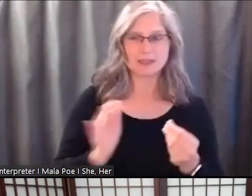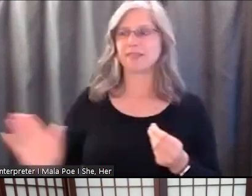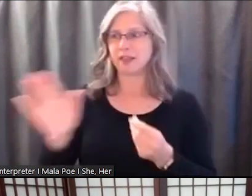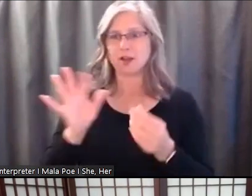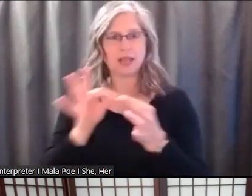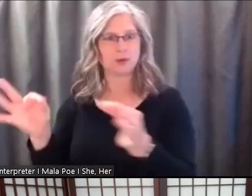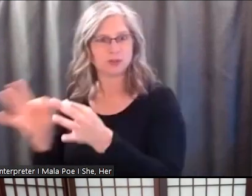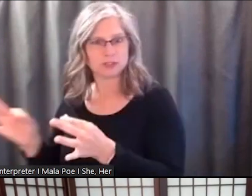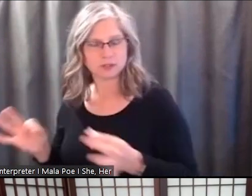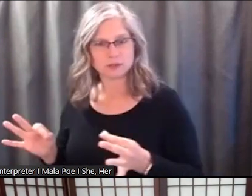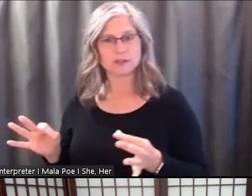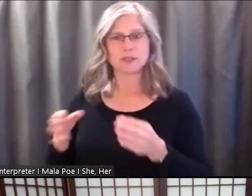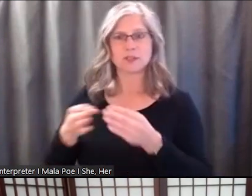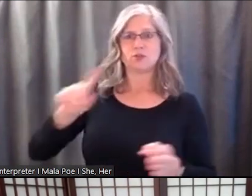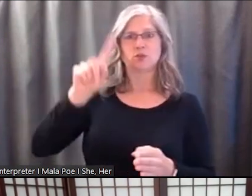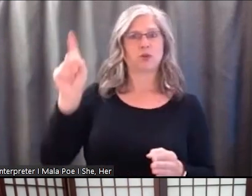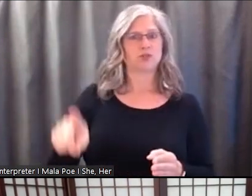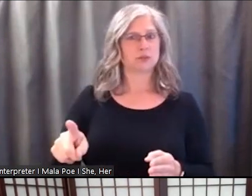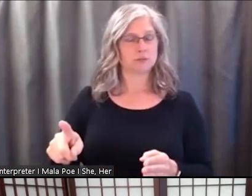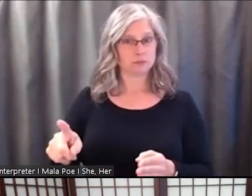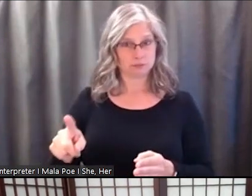A general question is: does the description, label,